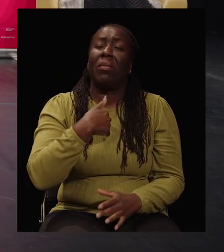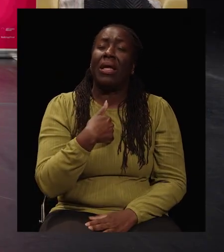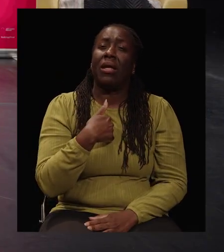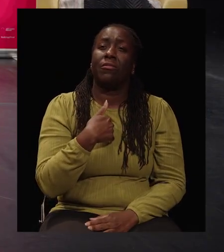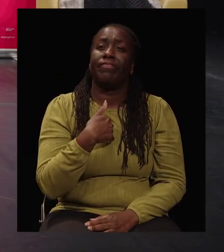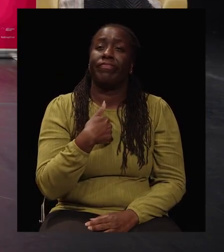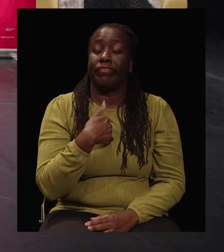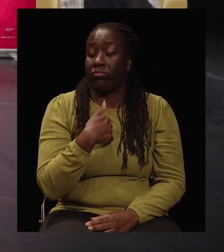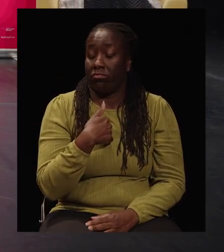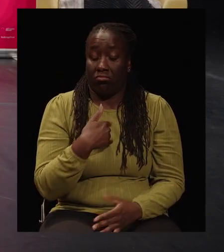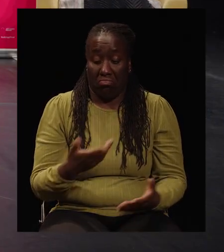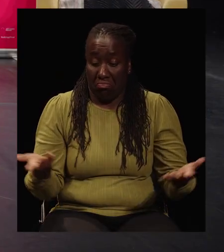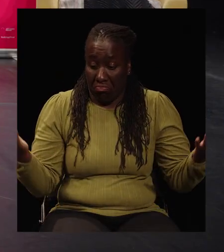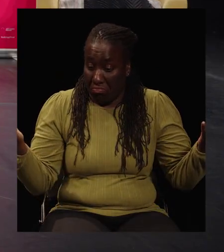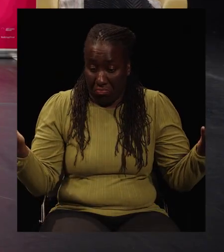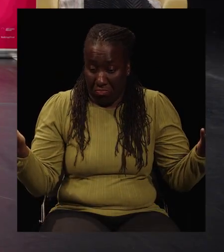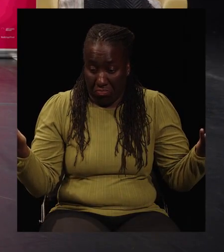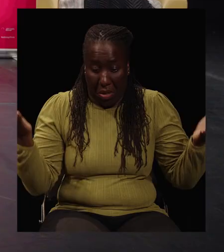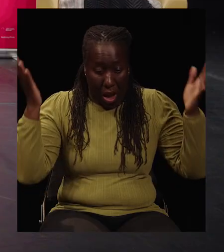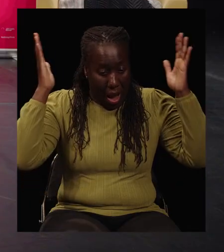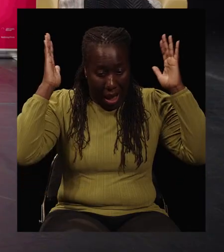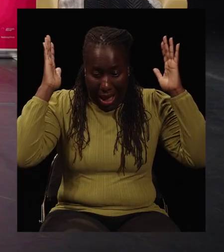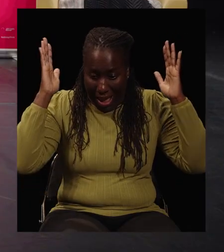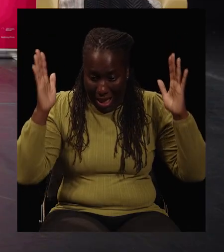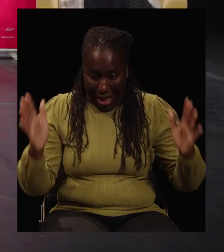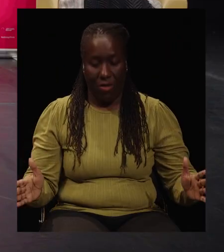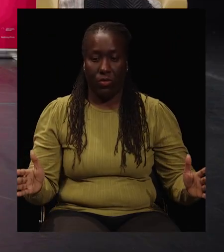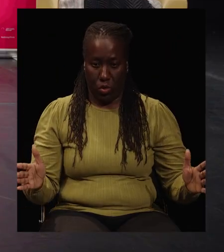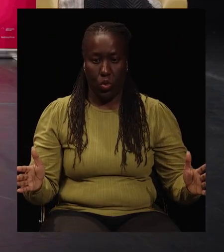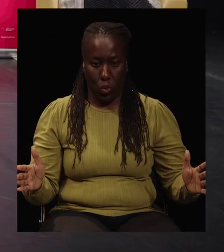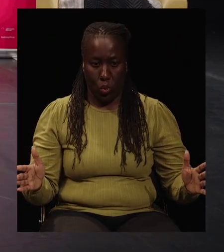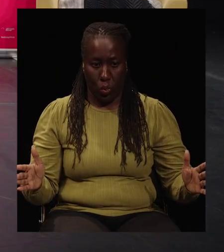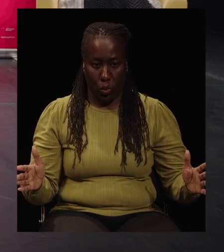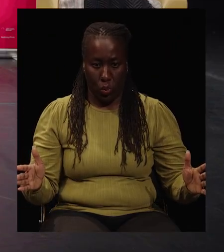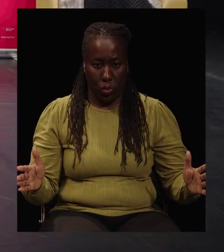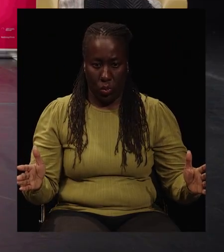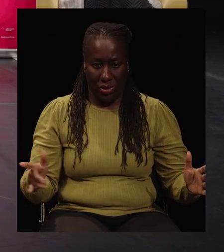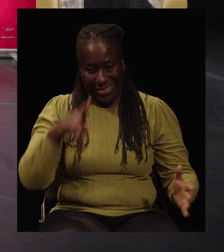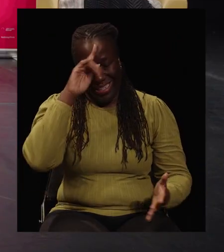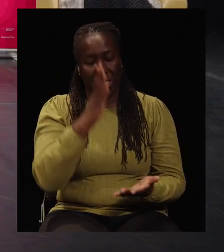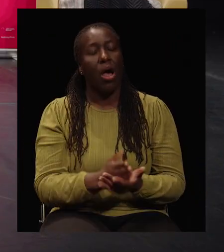well, I have to pick what I think is truly worthy of my time,